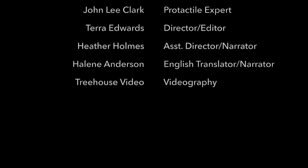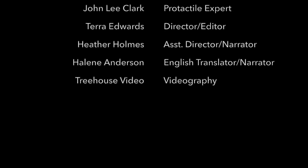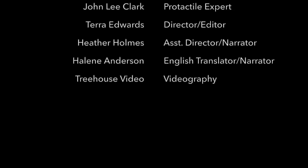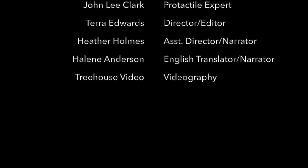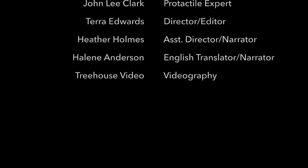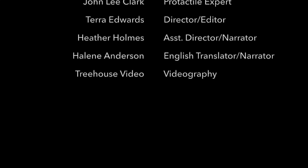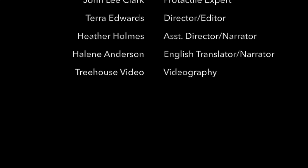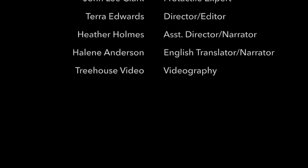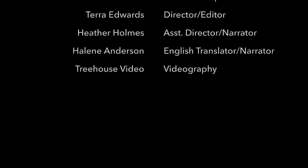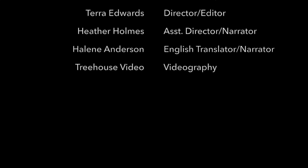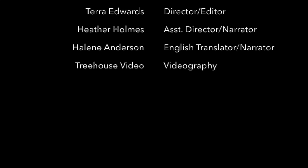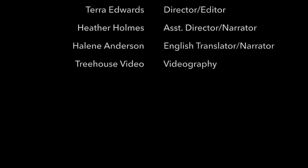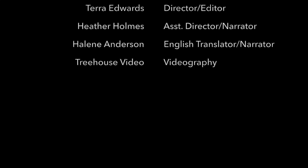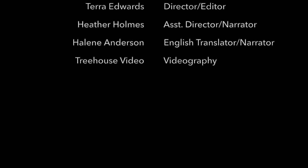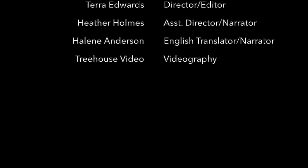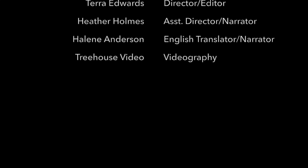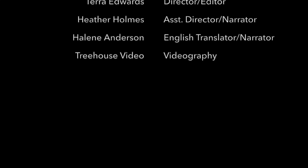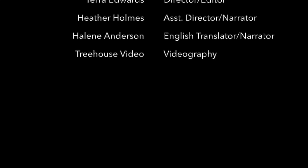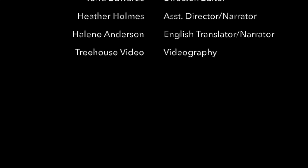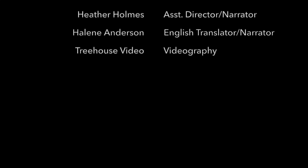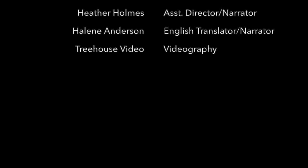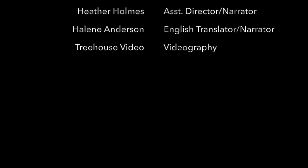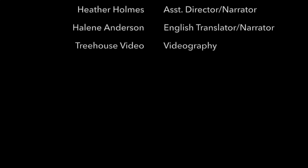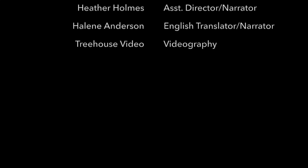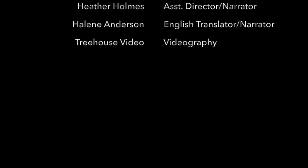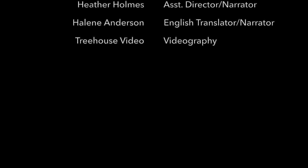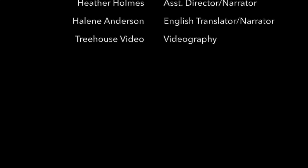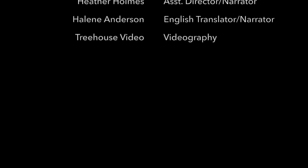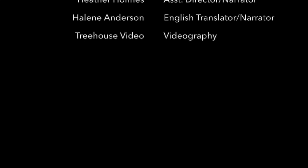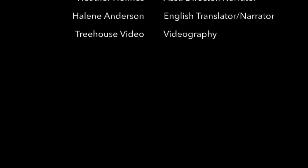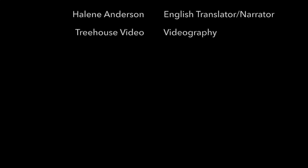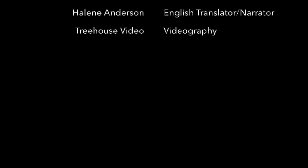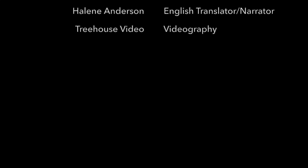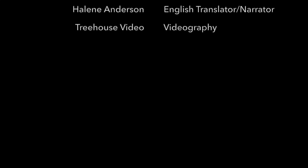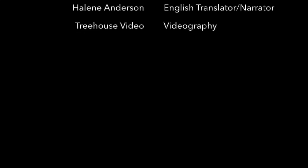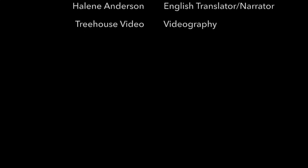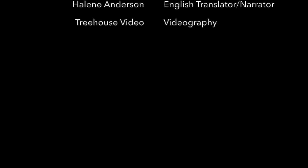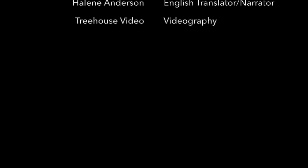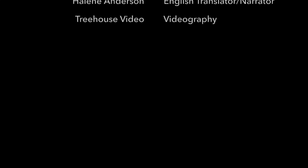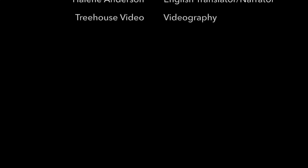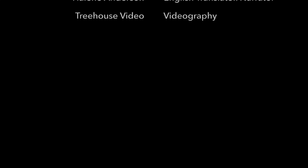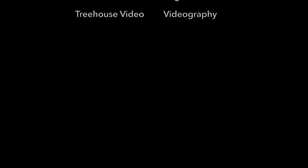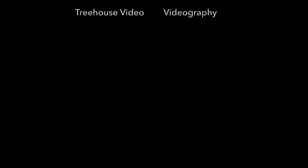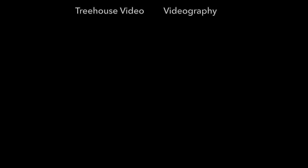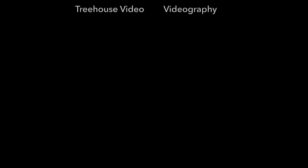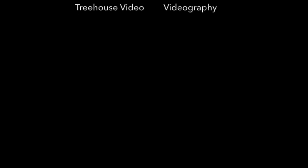Halene Anderson English Translator/Narrator. Treehouse Video, Videography.